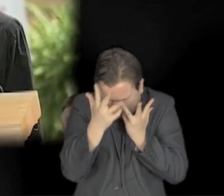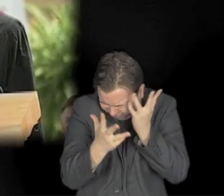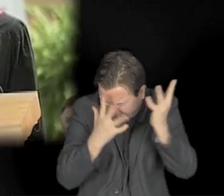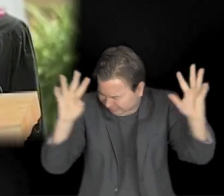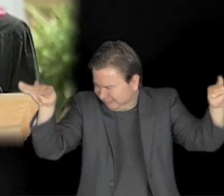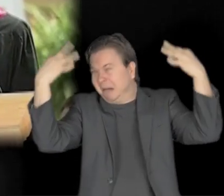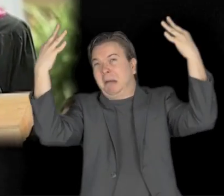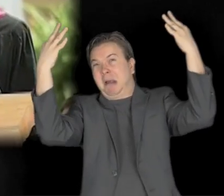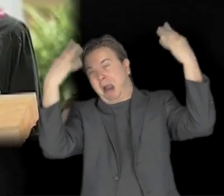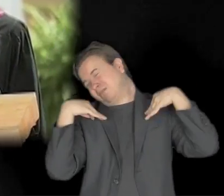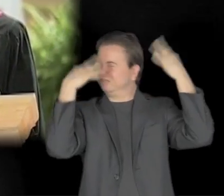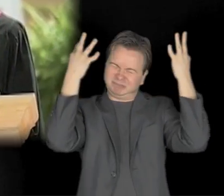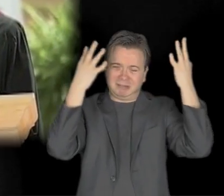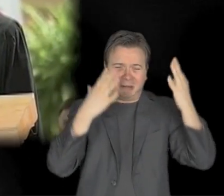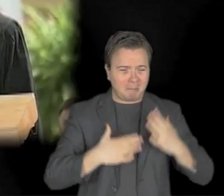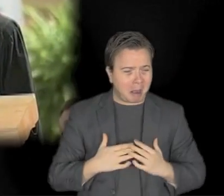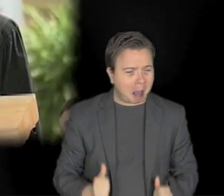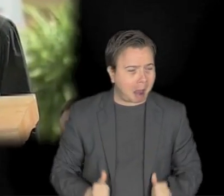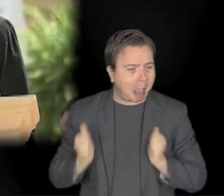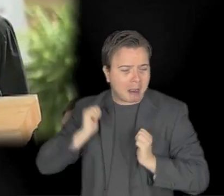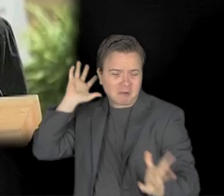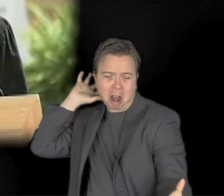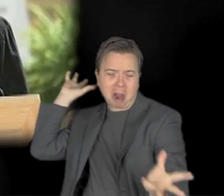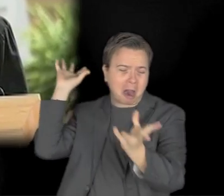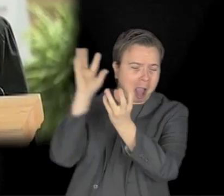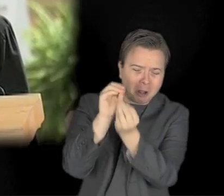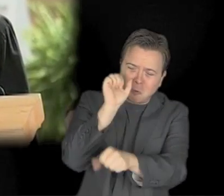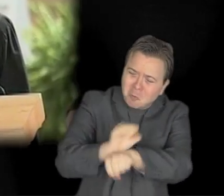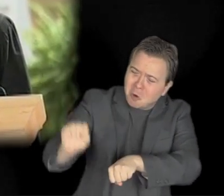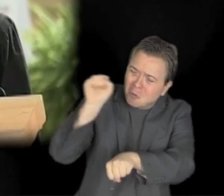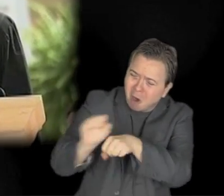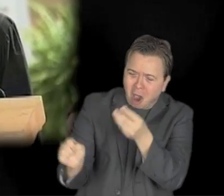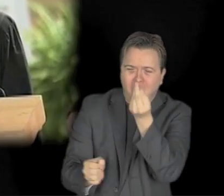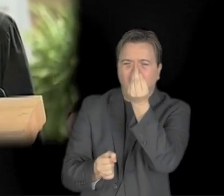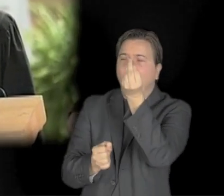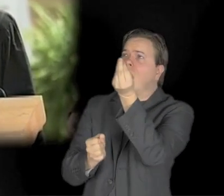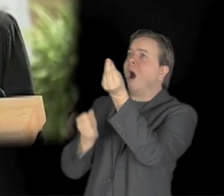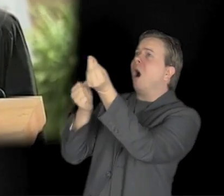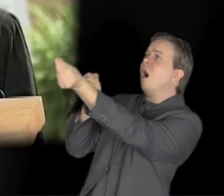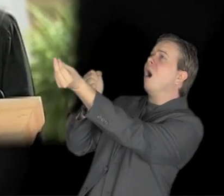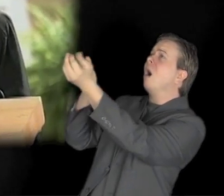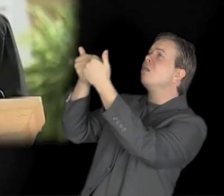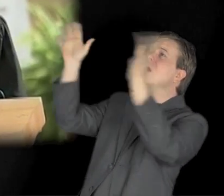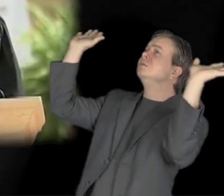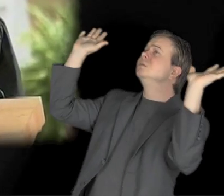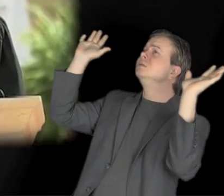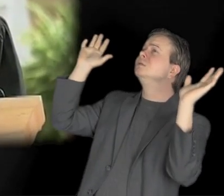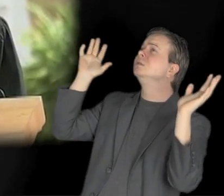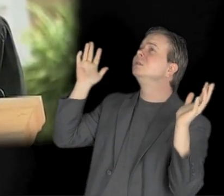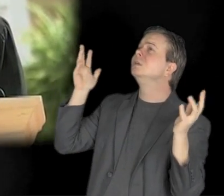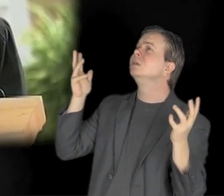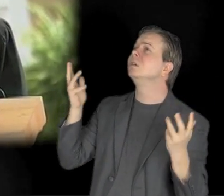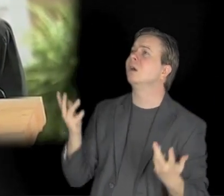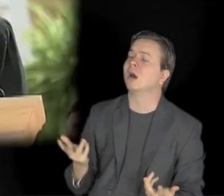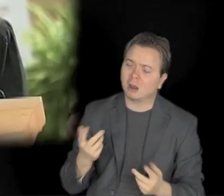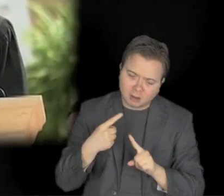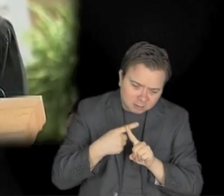What had been the focus of my entire adult life was gone, and it was devastating. I really didn't know what to do for a few months.